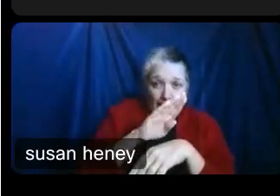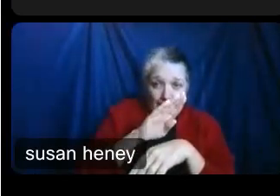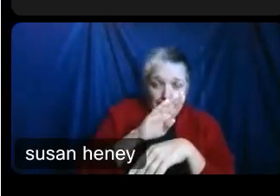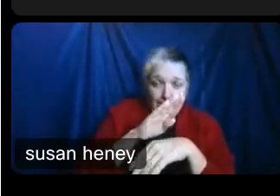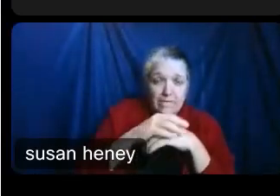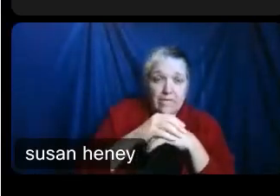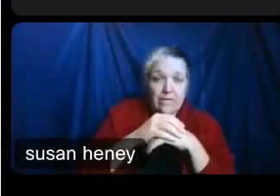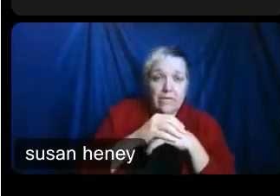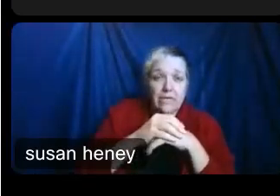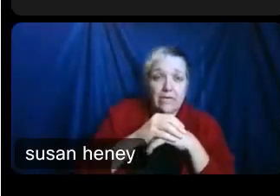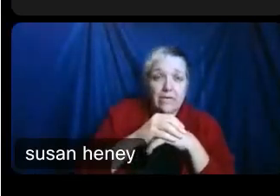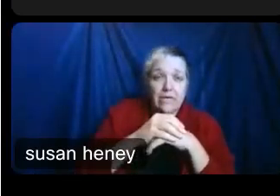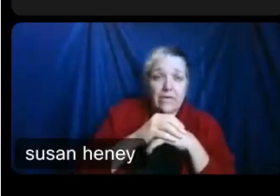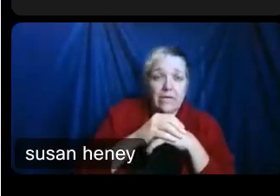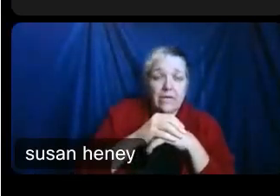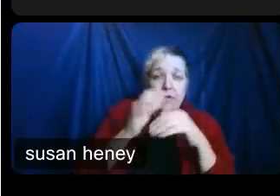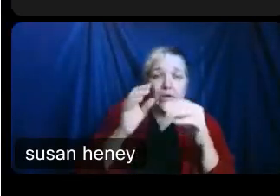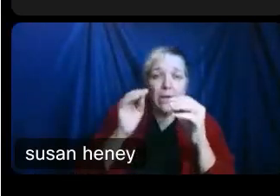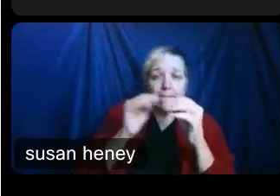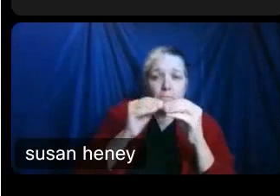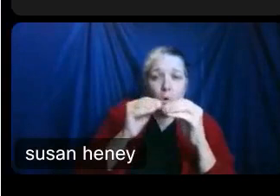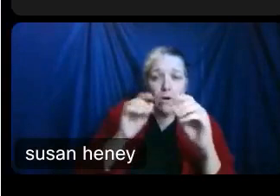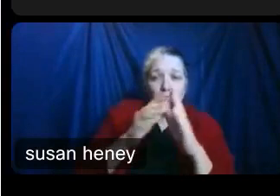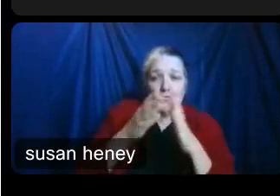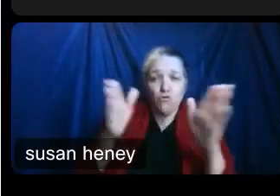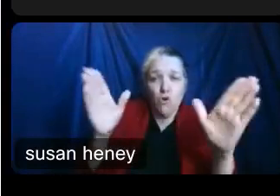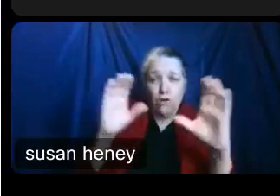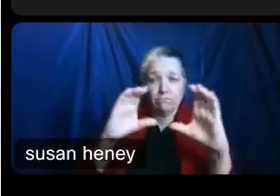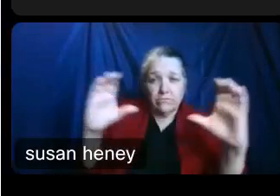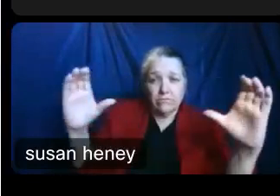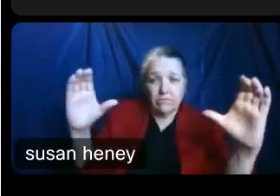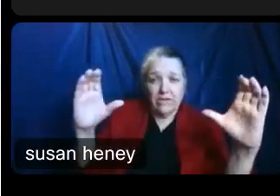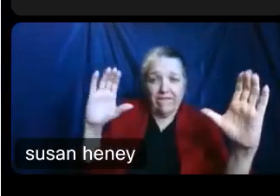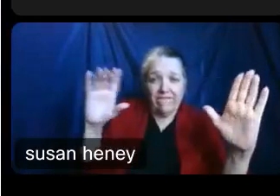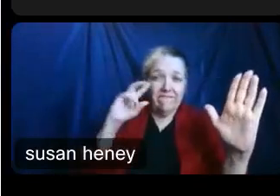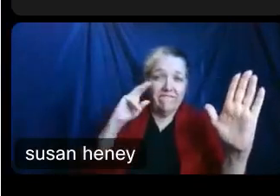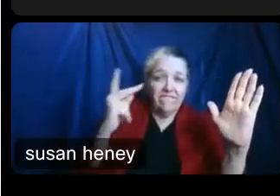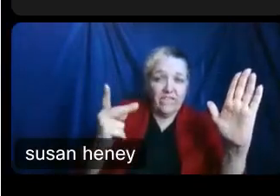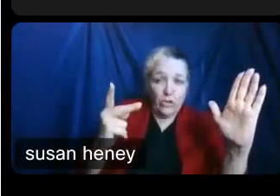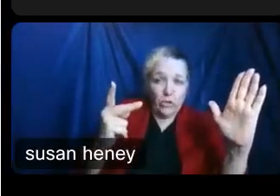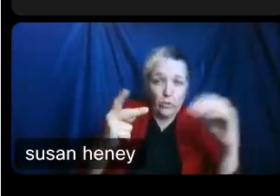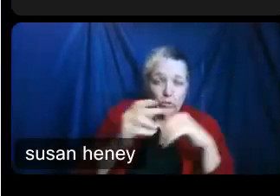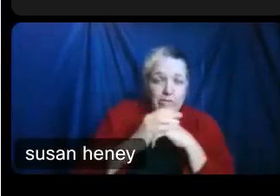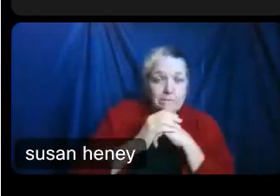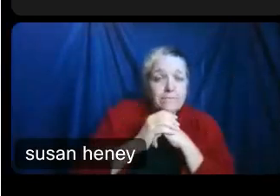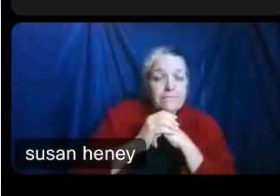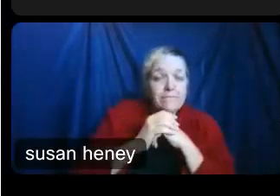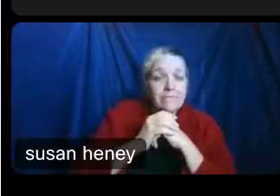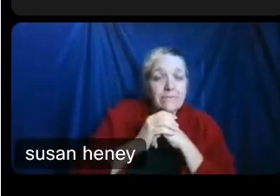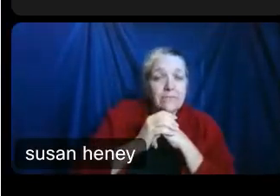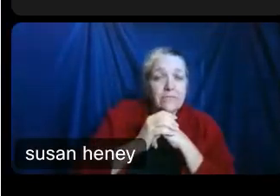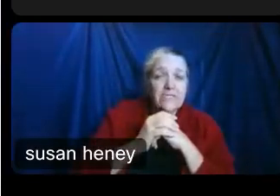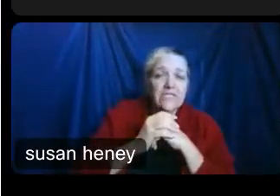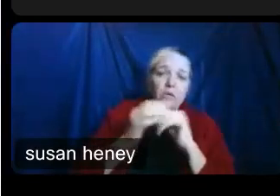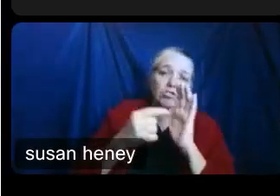an expanded view of the profiles. So, it will pop up with the United States profile and